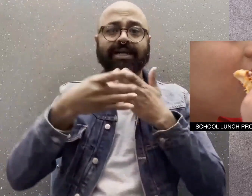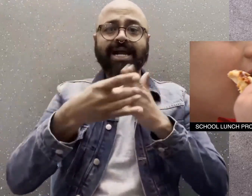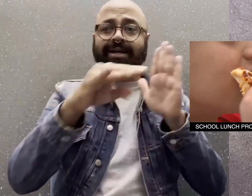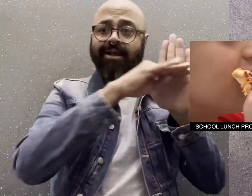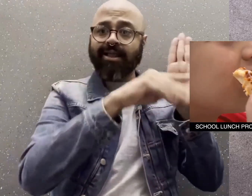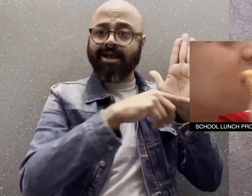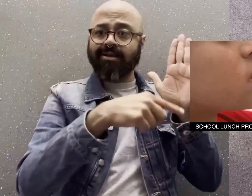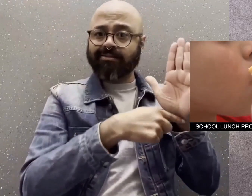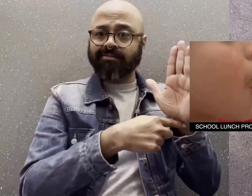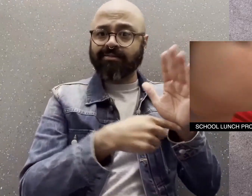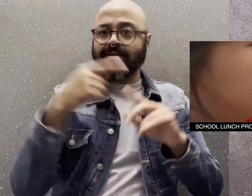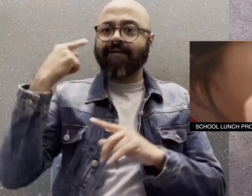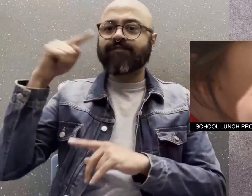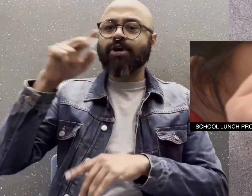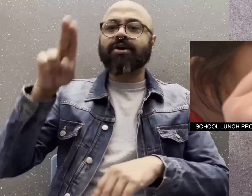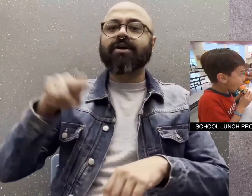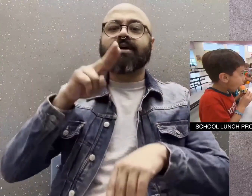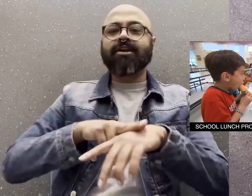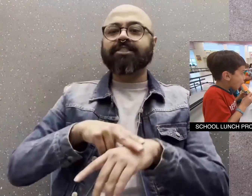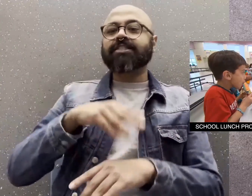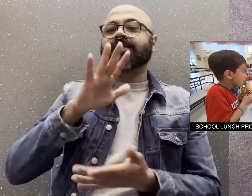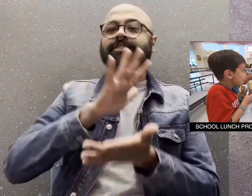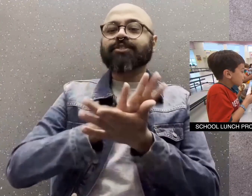the national school lunch program.